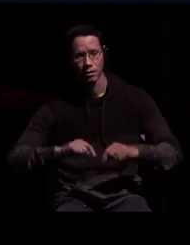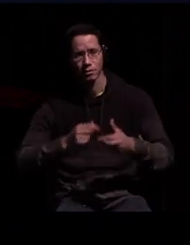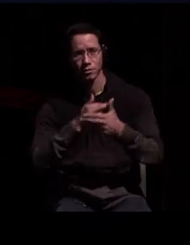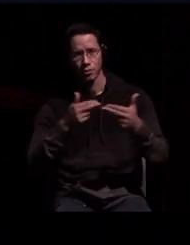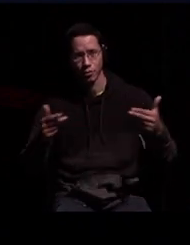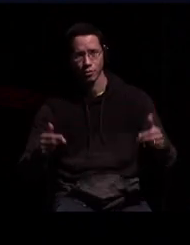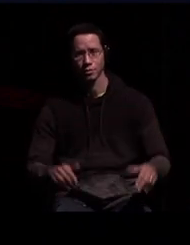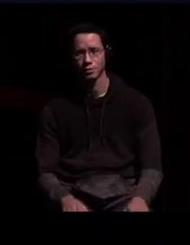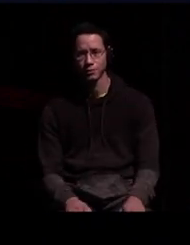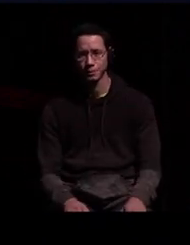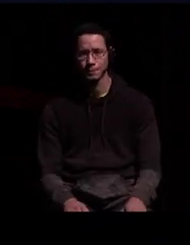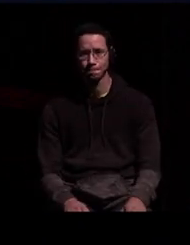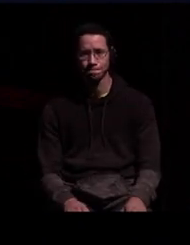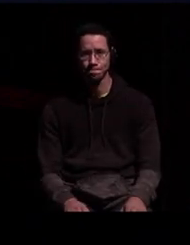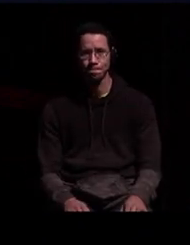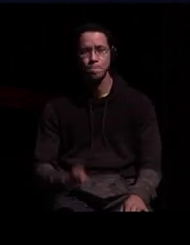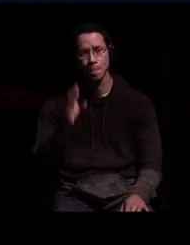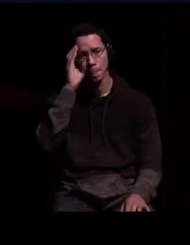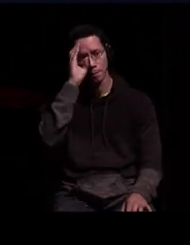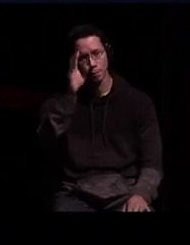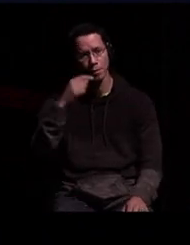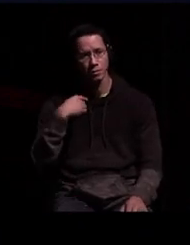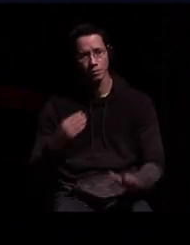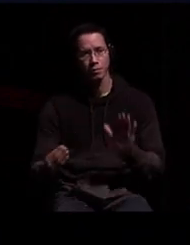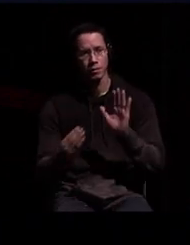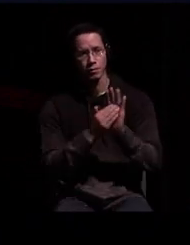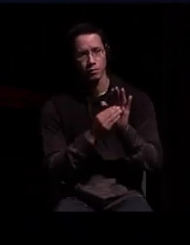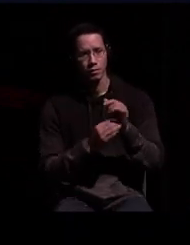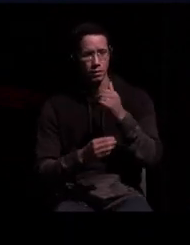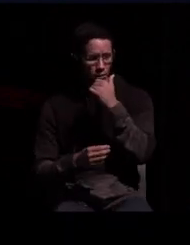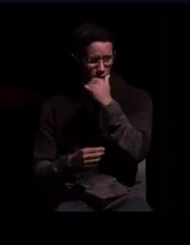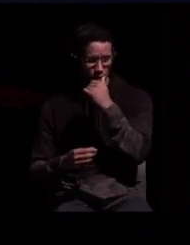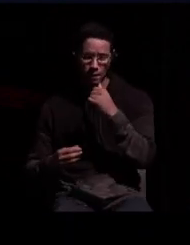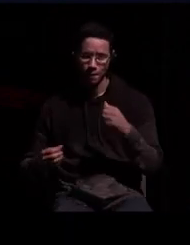and especially to mark the battleground we have to take our place.